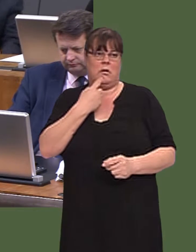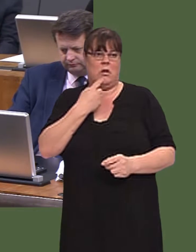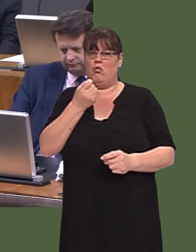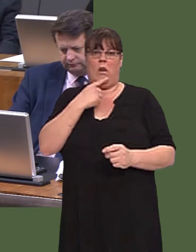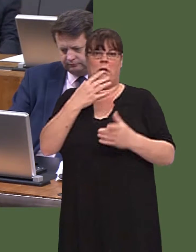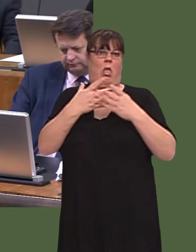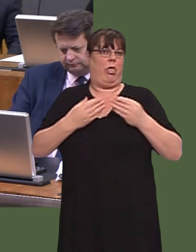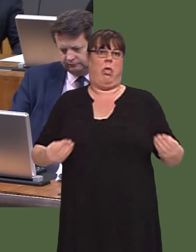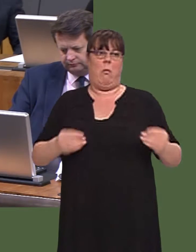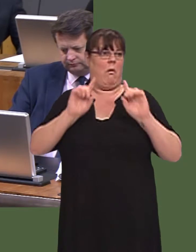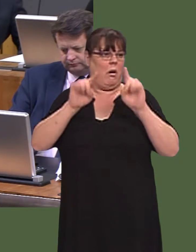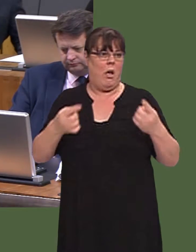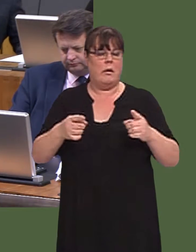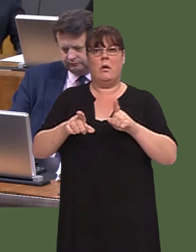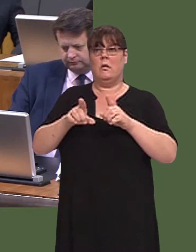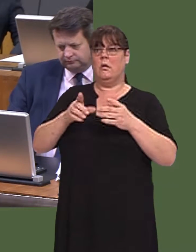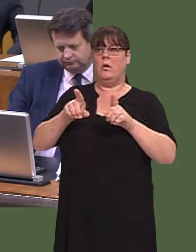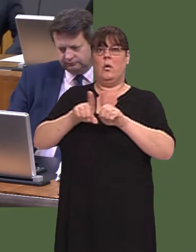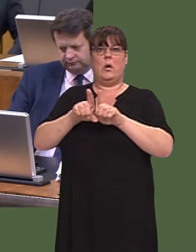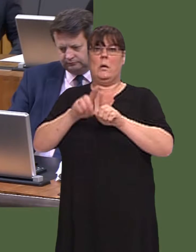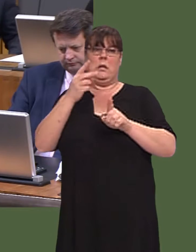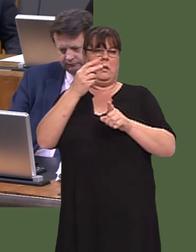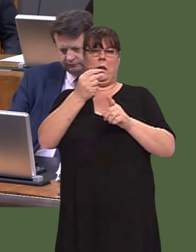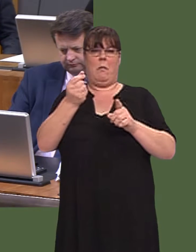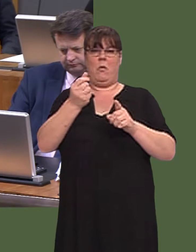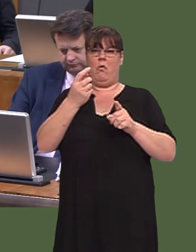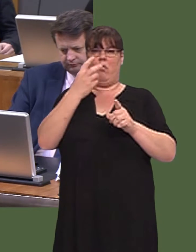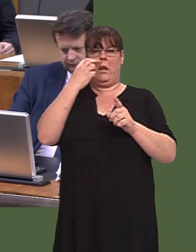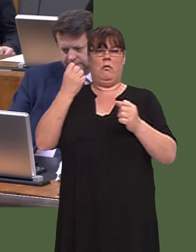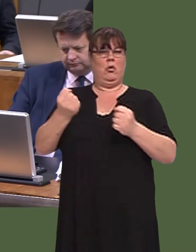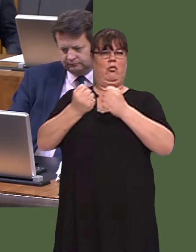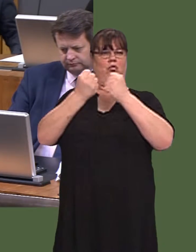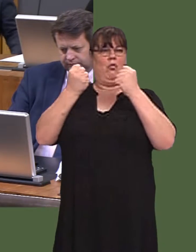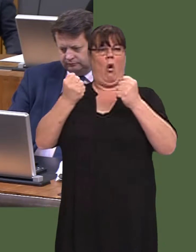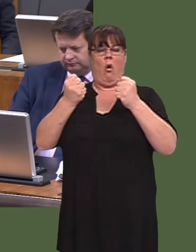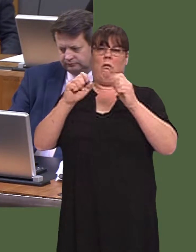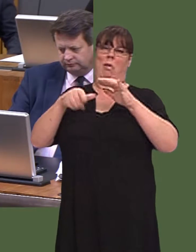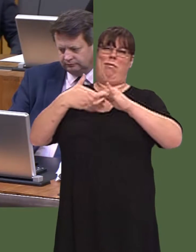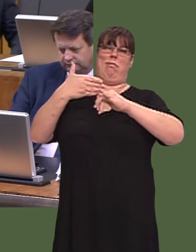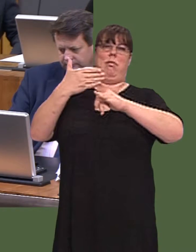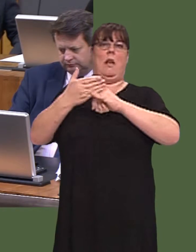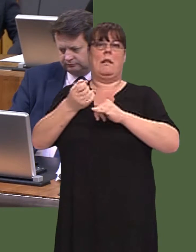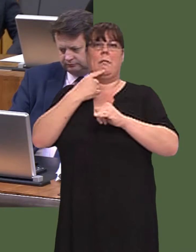We also see, for example, some conditions that even so-called last-resort antibiotics,